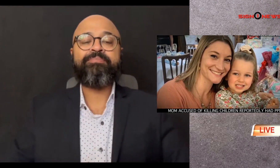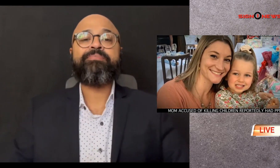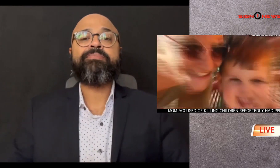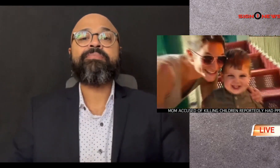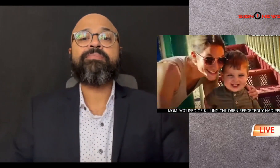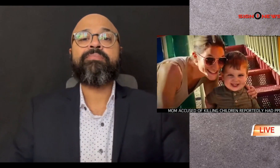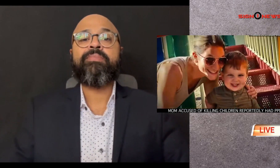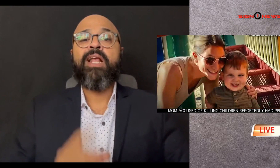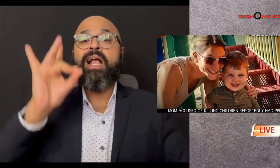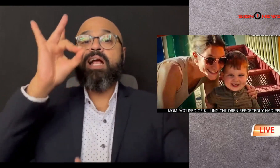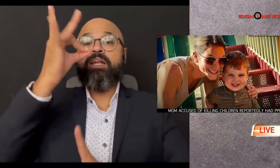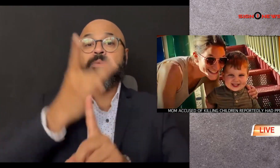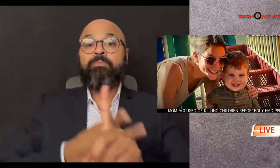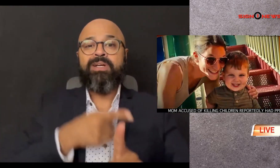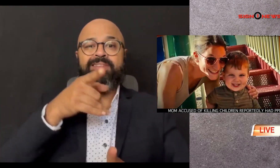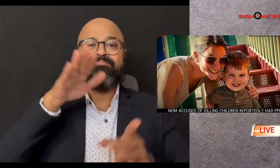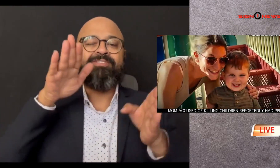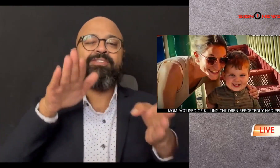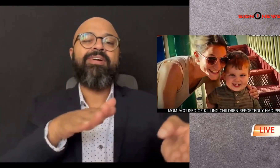the eight month old died two days later